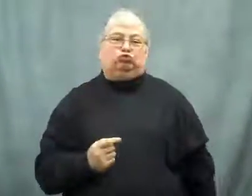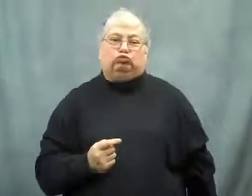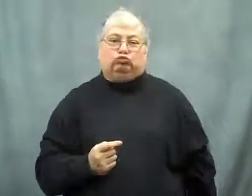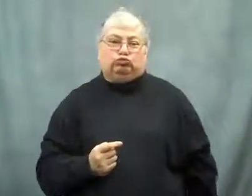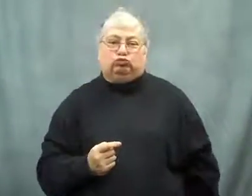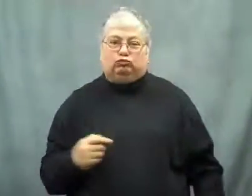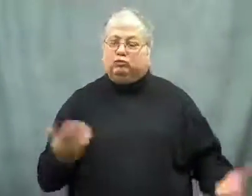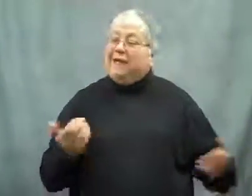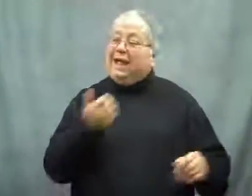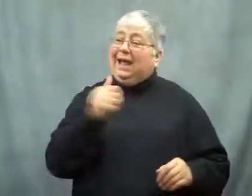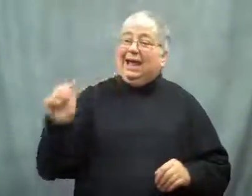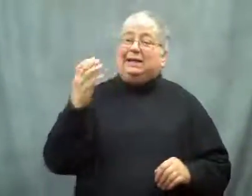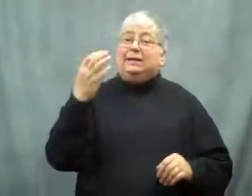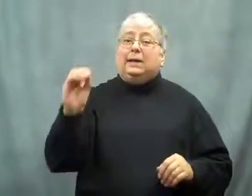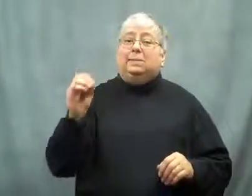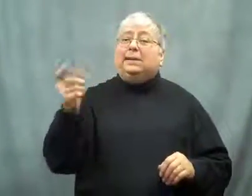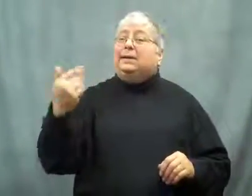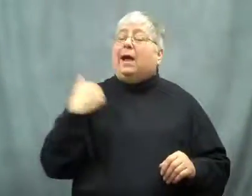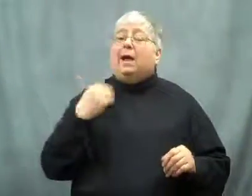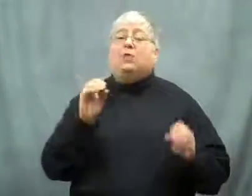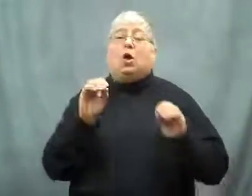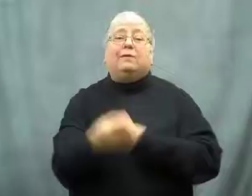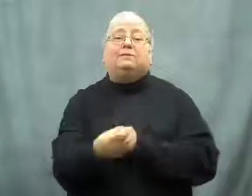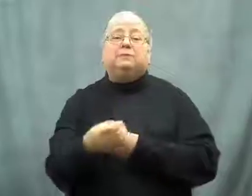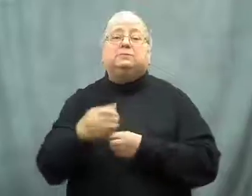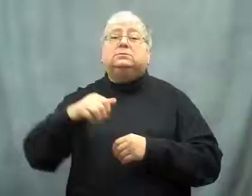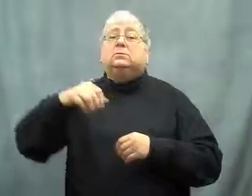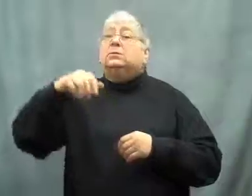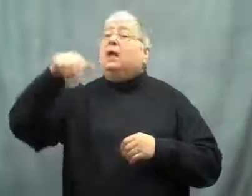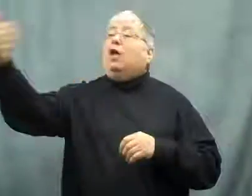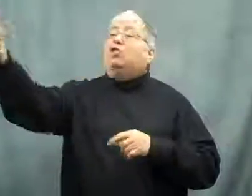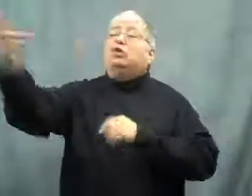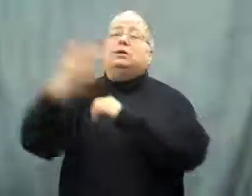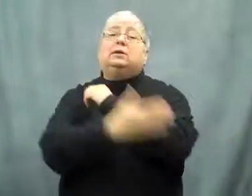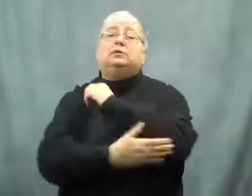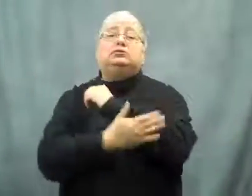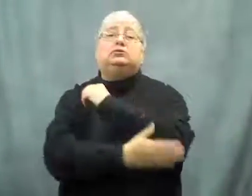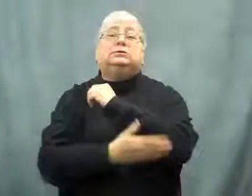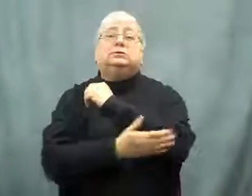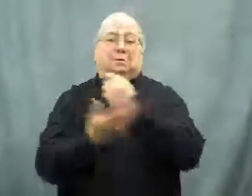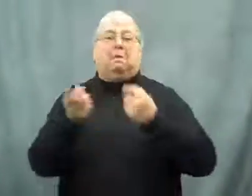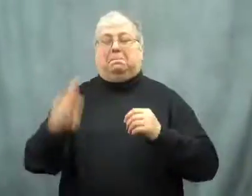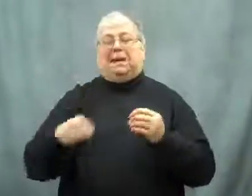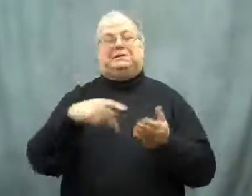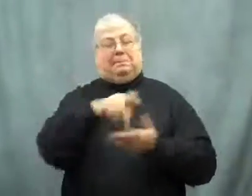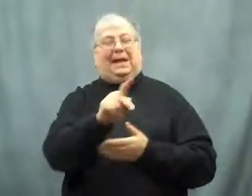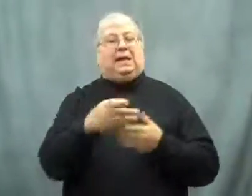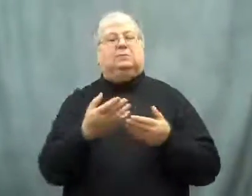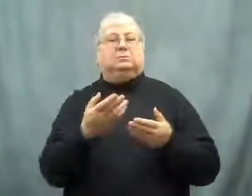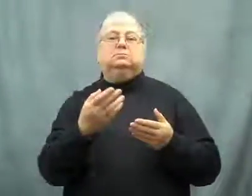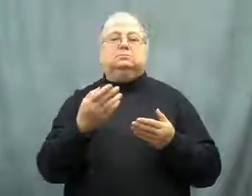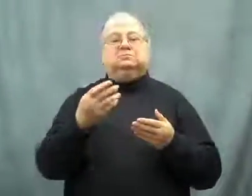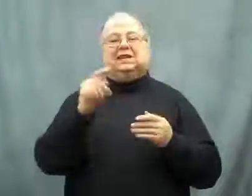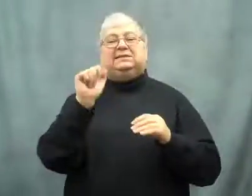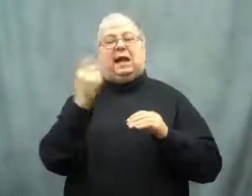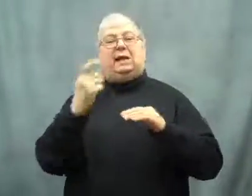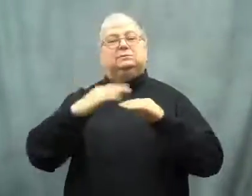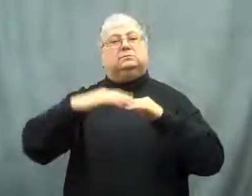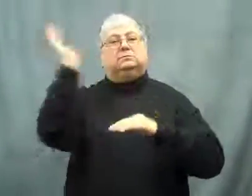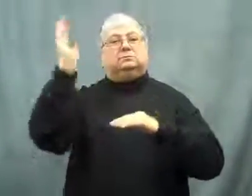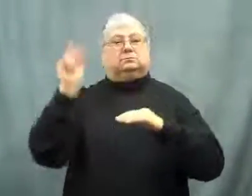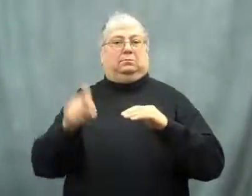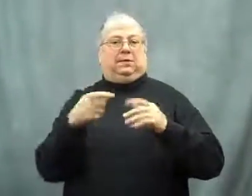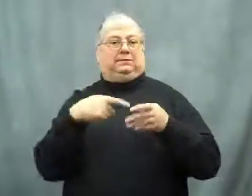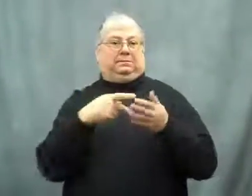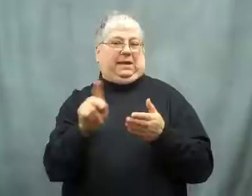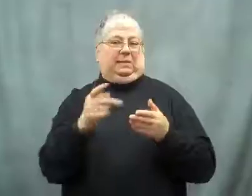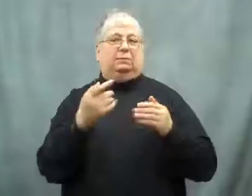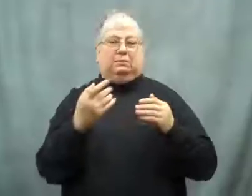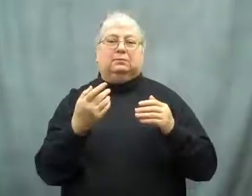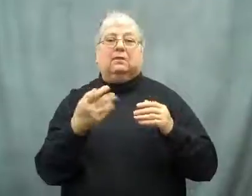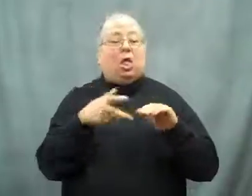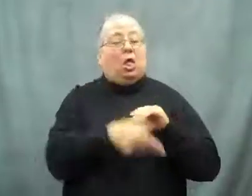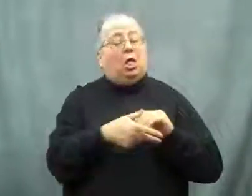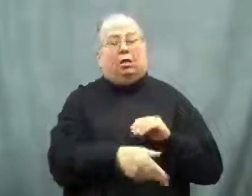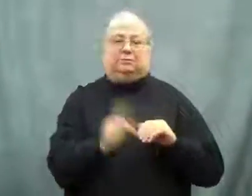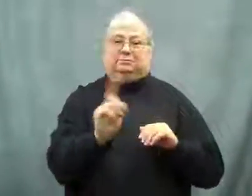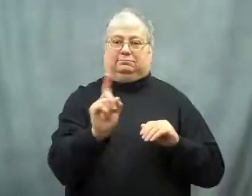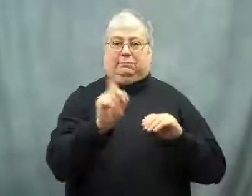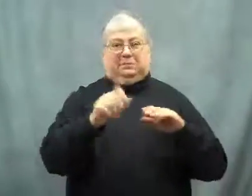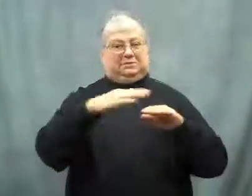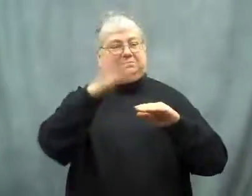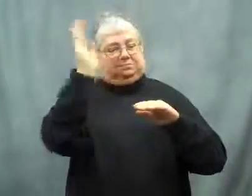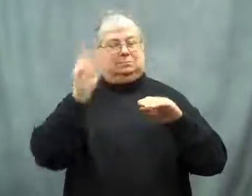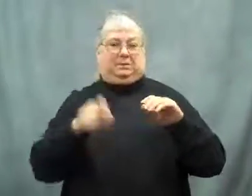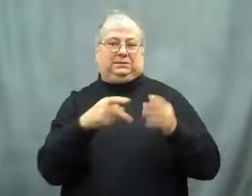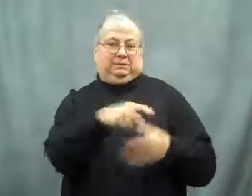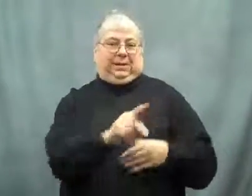Any company with offices overseas would have to pay a minimum tax.